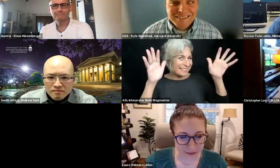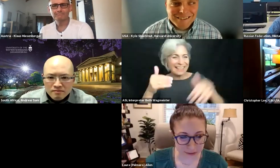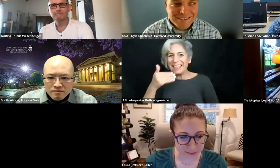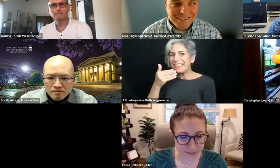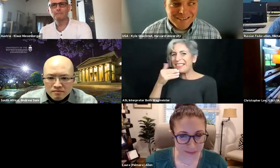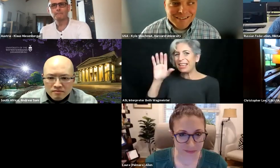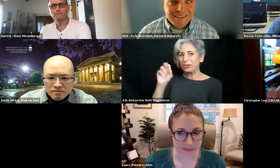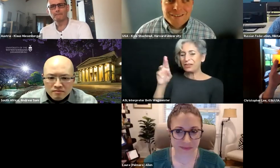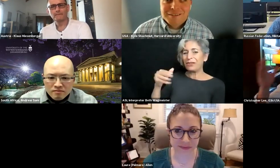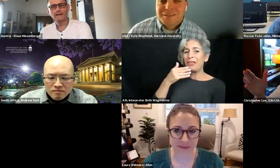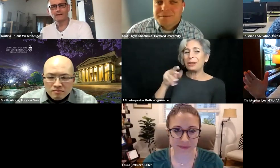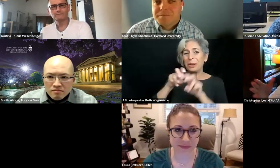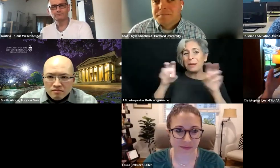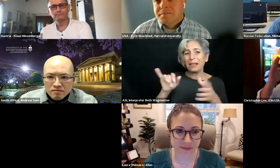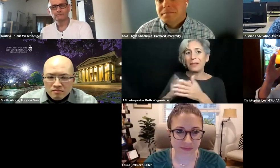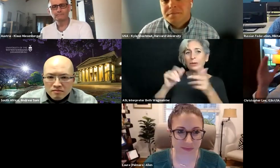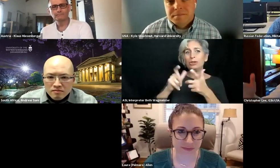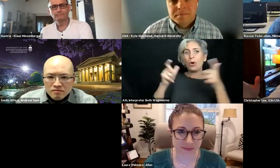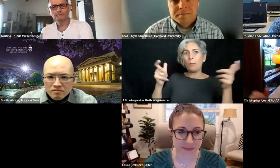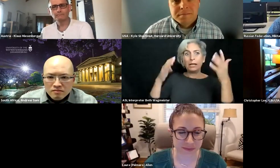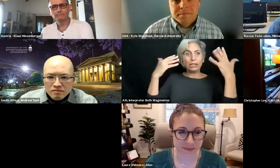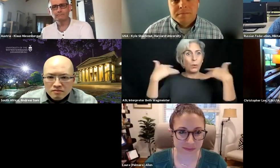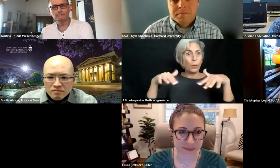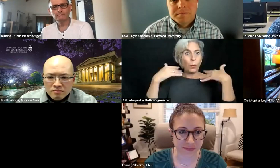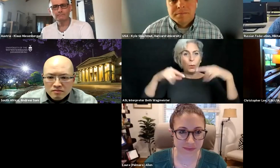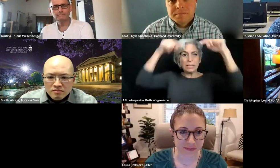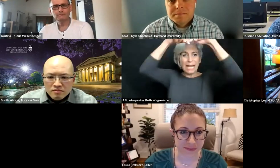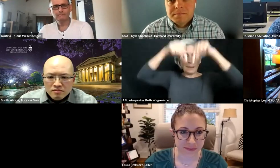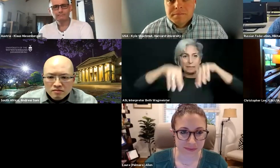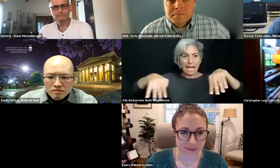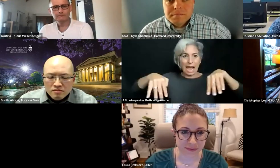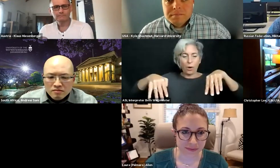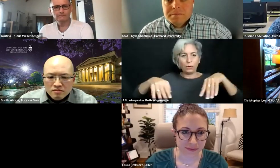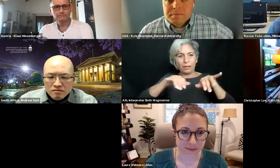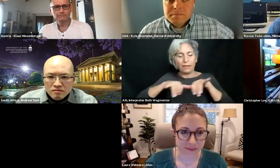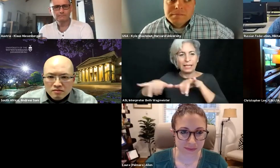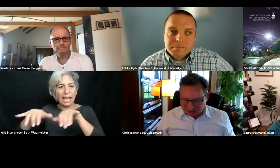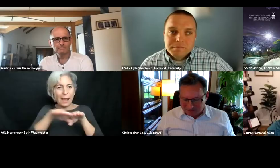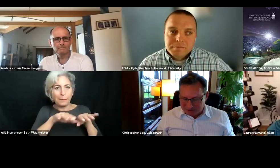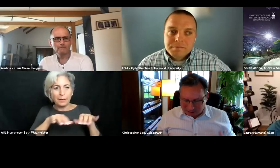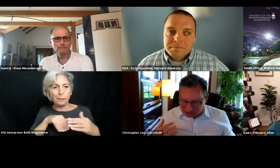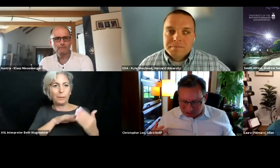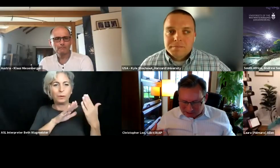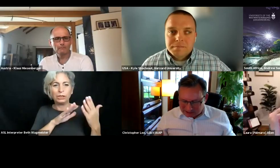rock on and make the university inclusive. Thank you.